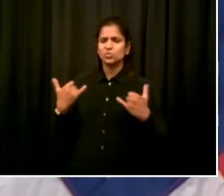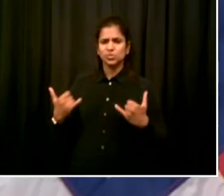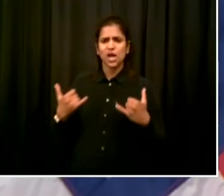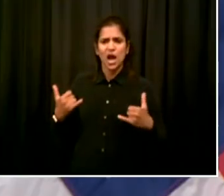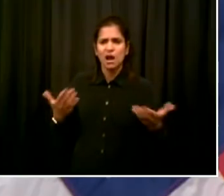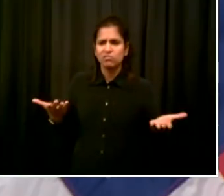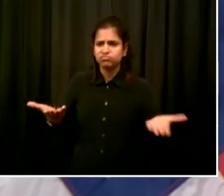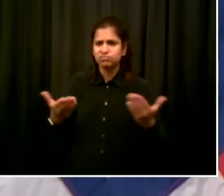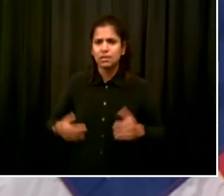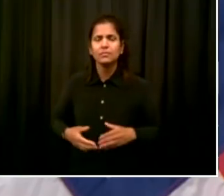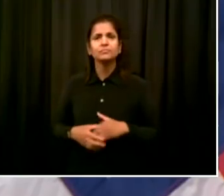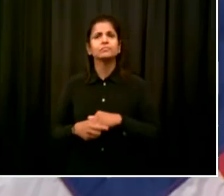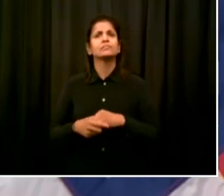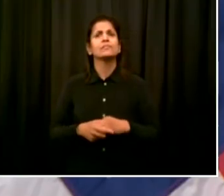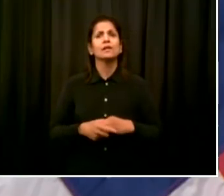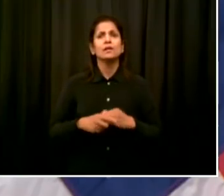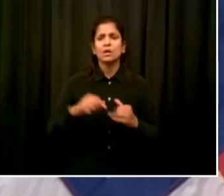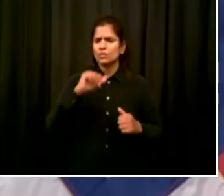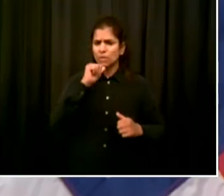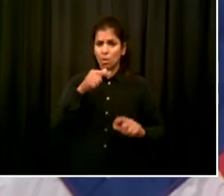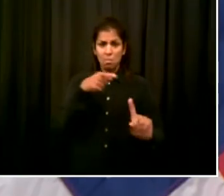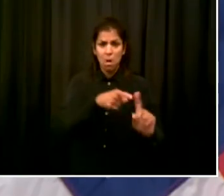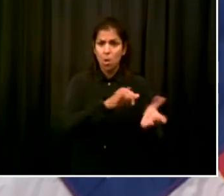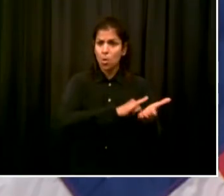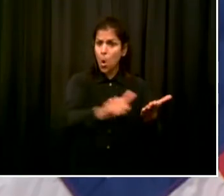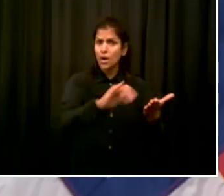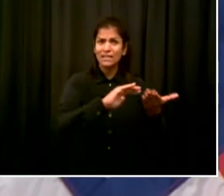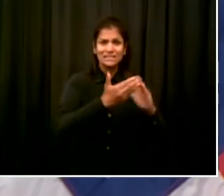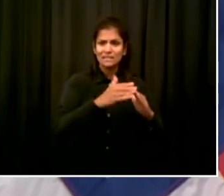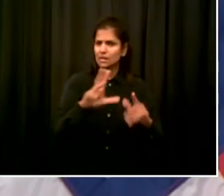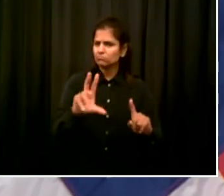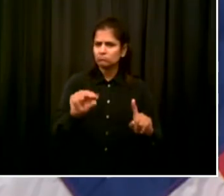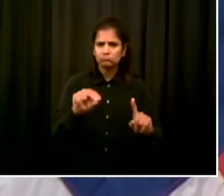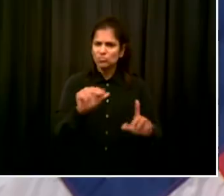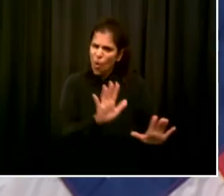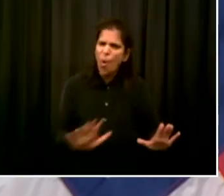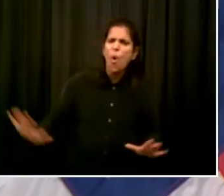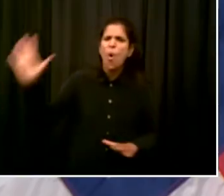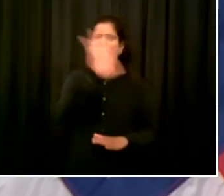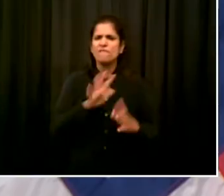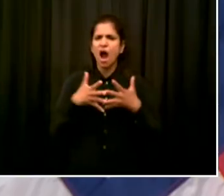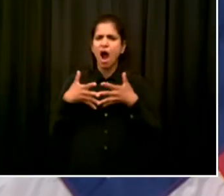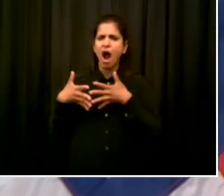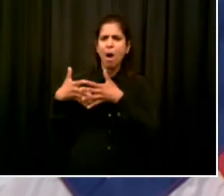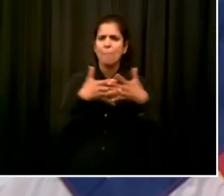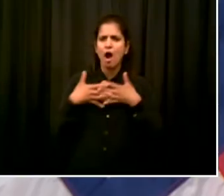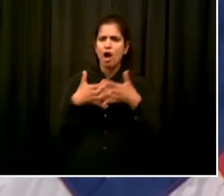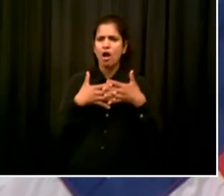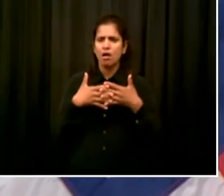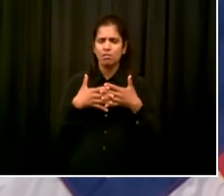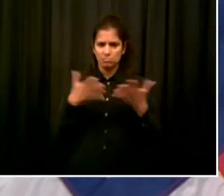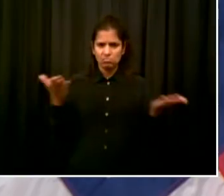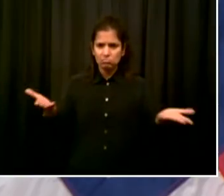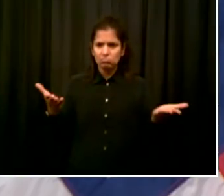UNDERSTAND THAT, OPENED THE PAPERS ANY DAY . IT IS A TOUGH TIME TO BE IN